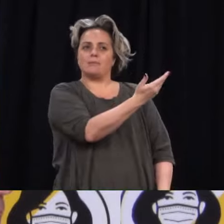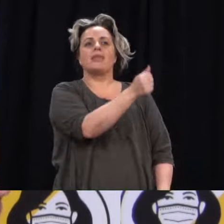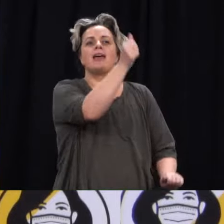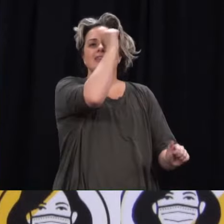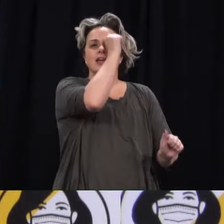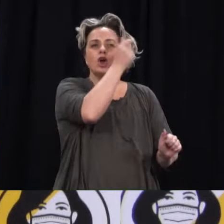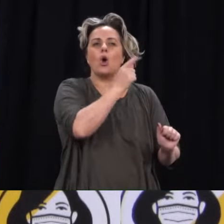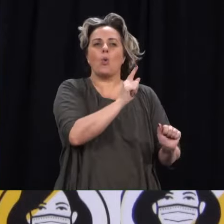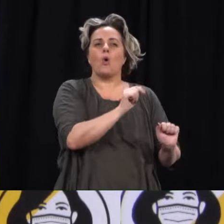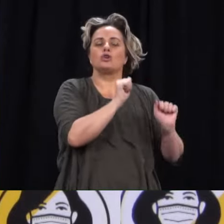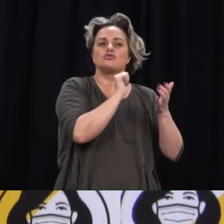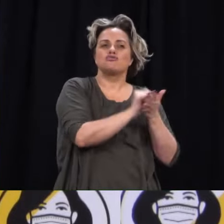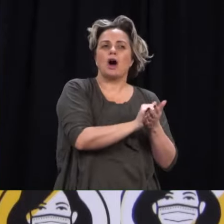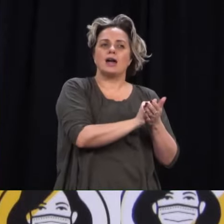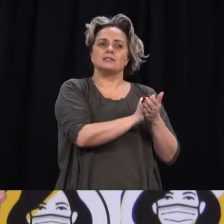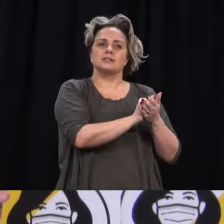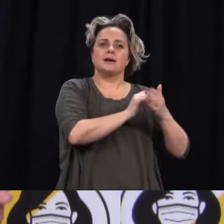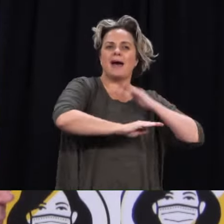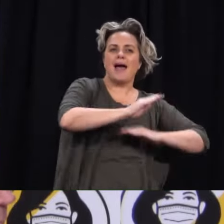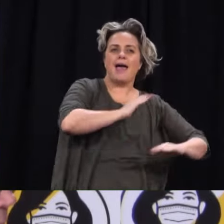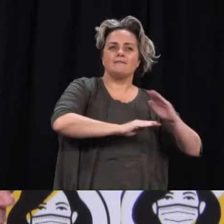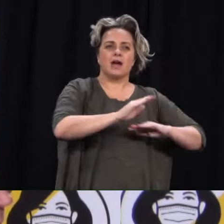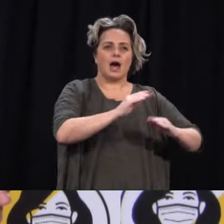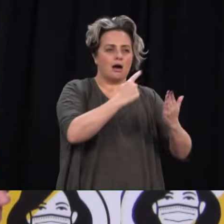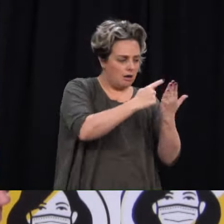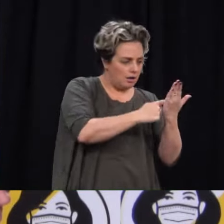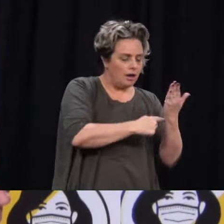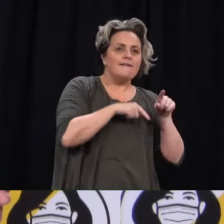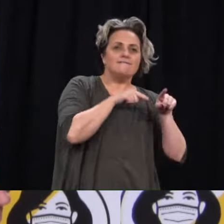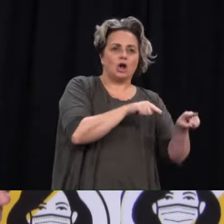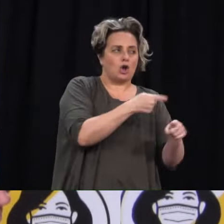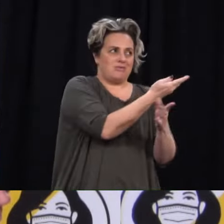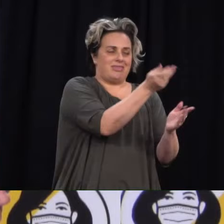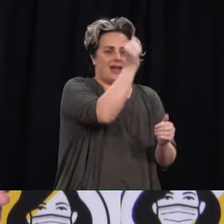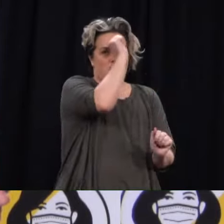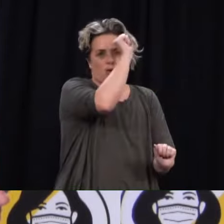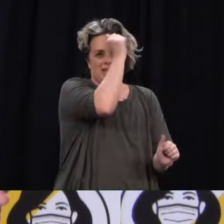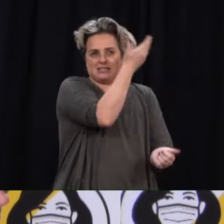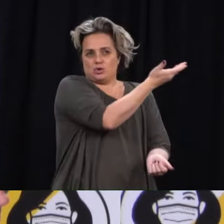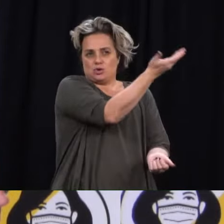the health experts who are running the centre and have very good understanding of what